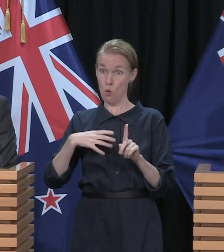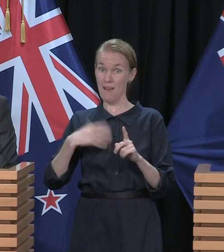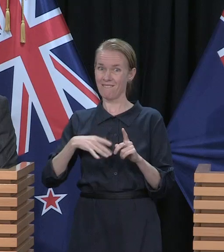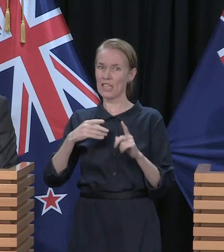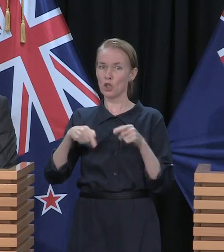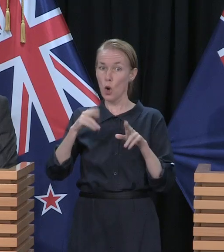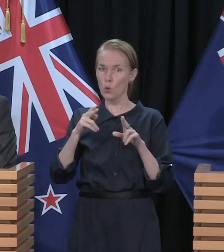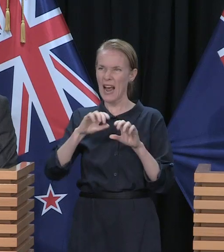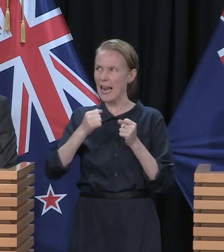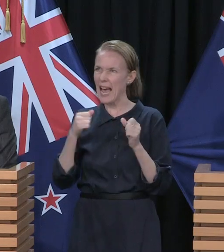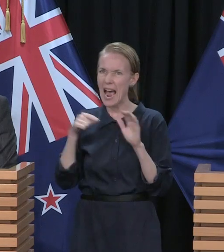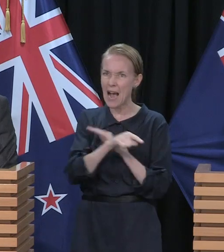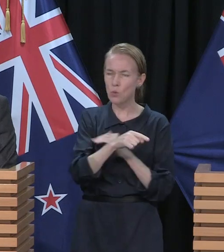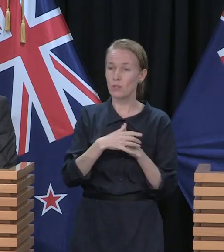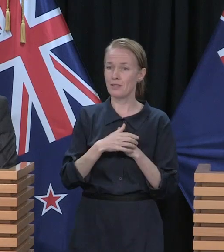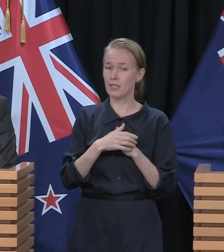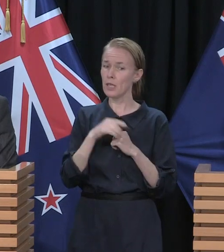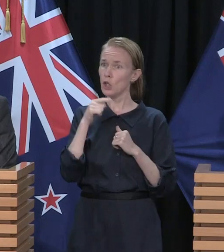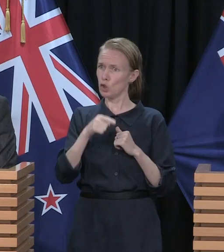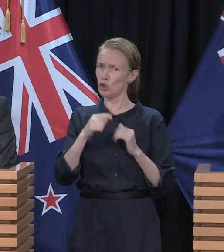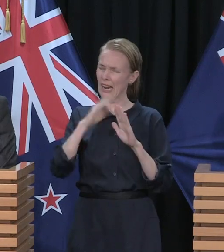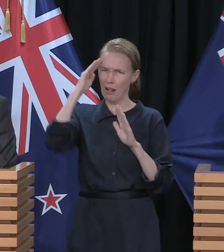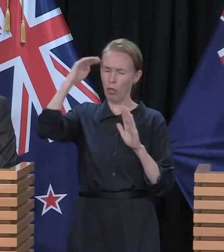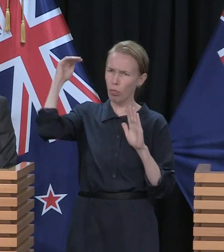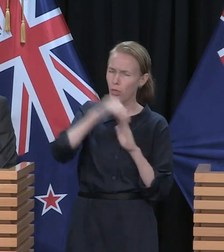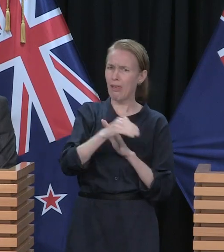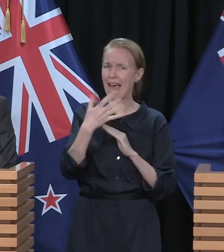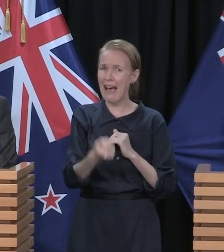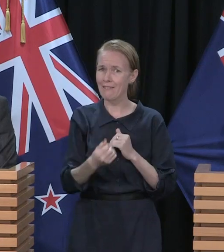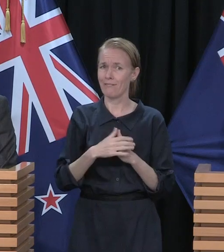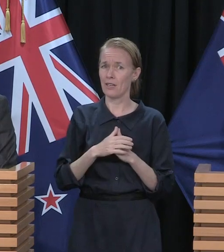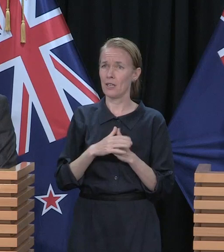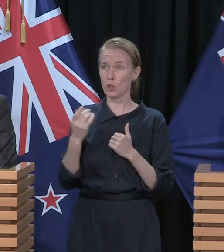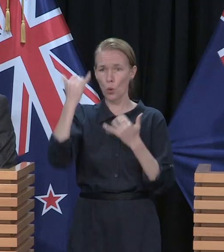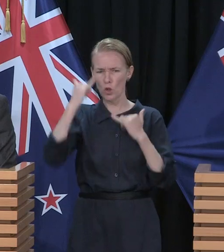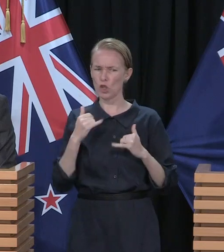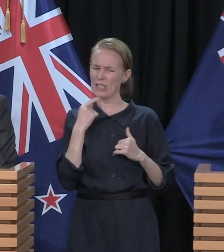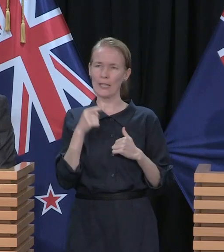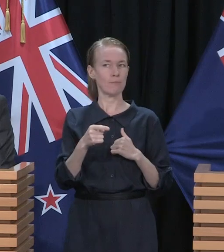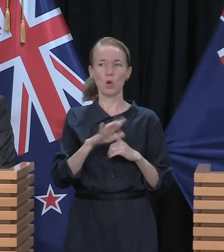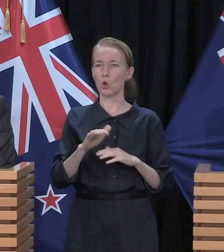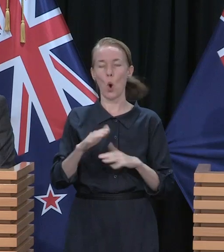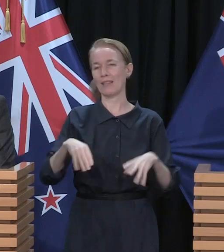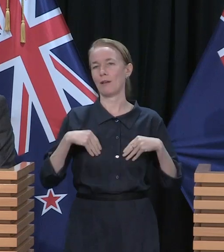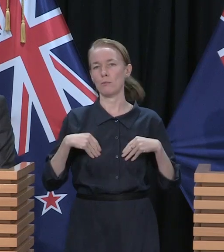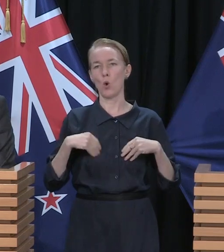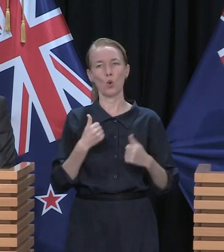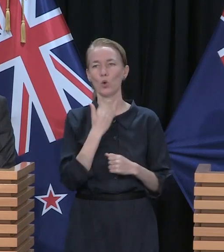judge expressed concern that there weren't enough mental health facilities there to pick up what she was going through. So, has it changed